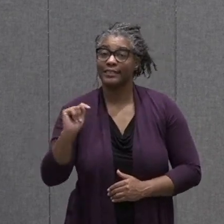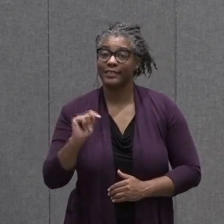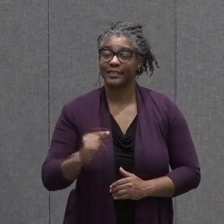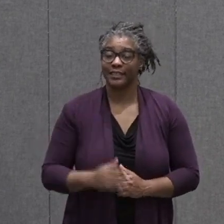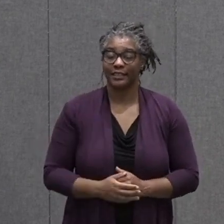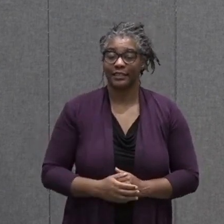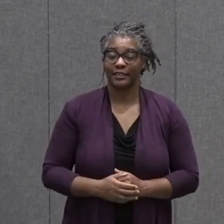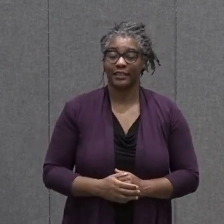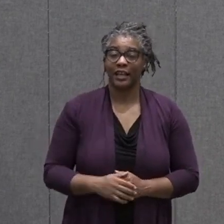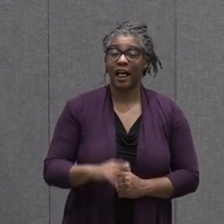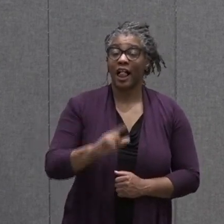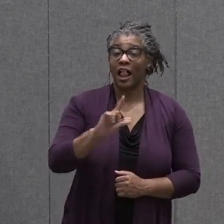L lamp l.